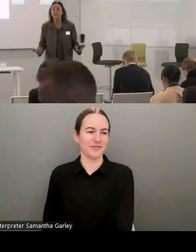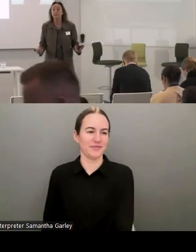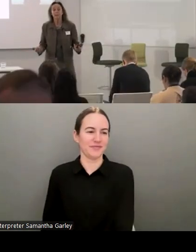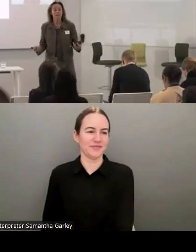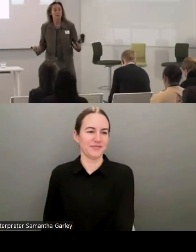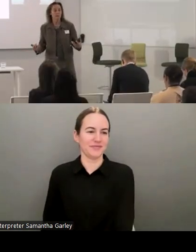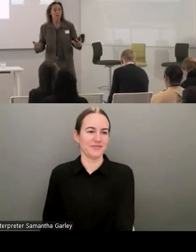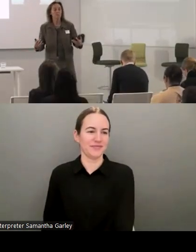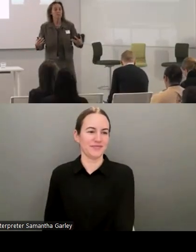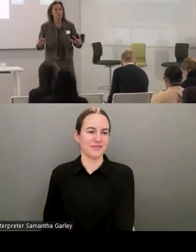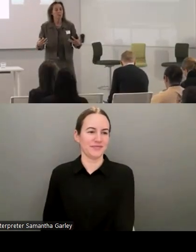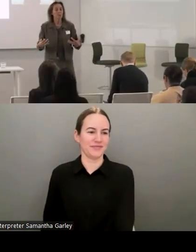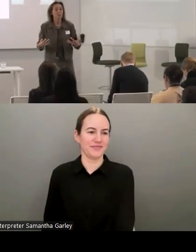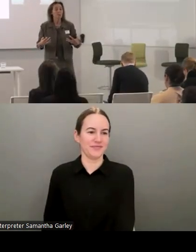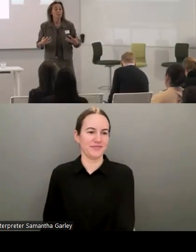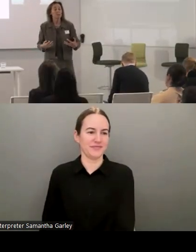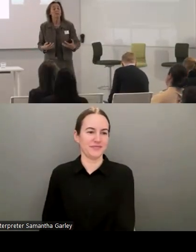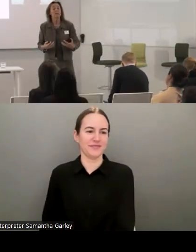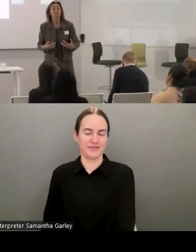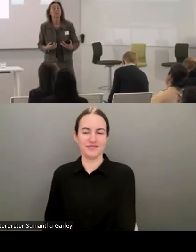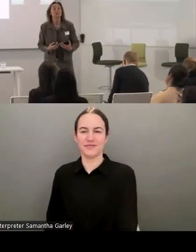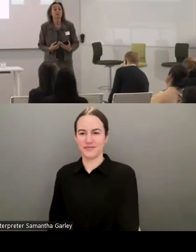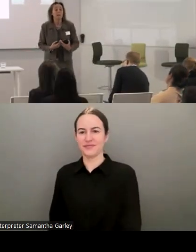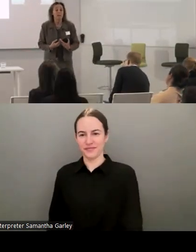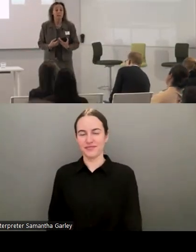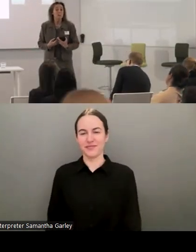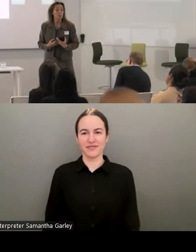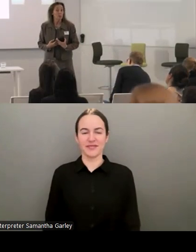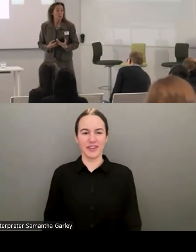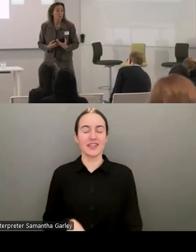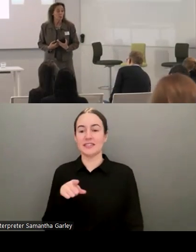and kind of in combination with something as interesting as poetry.